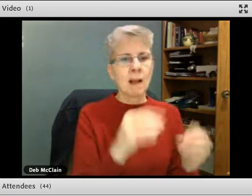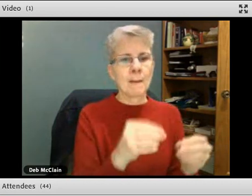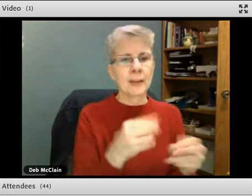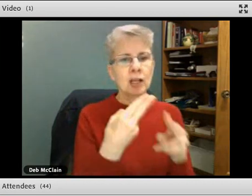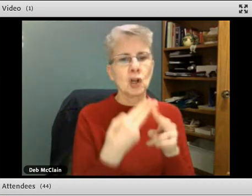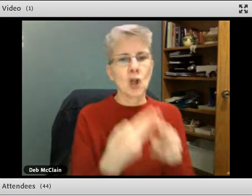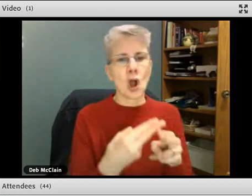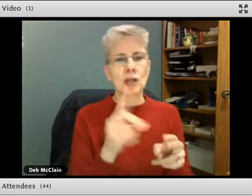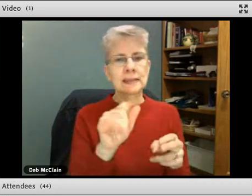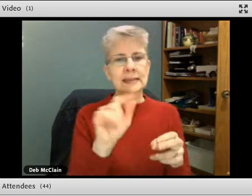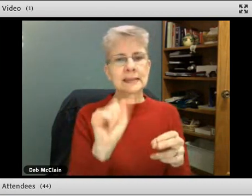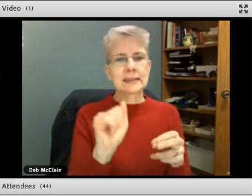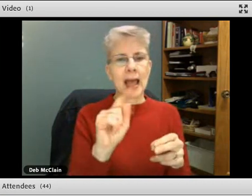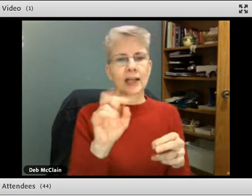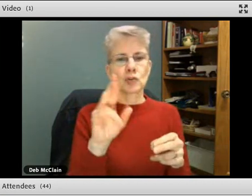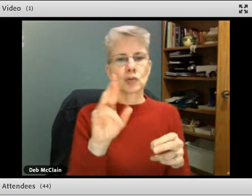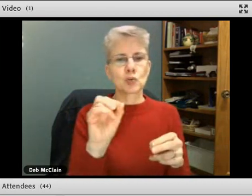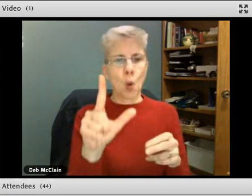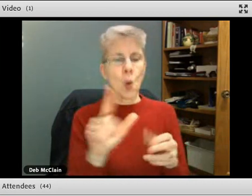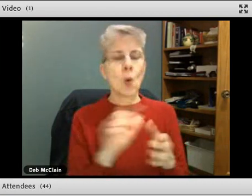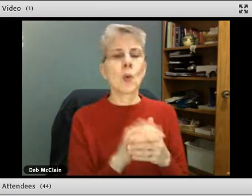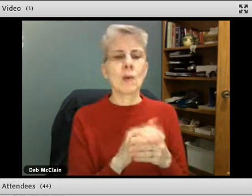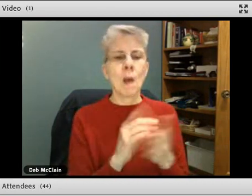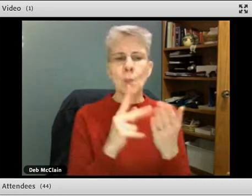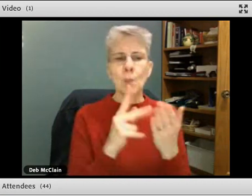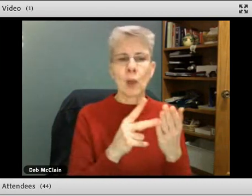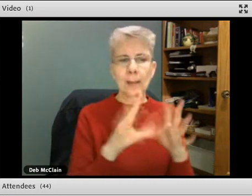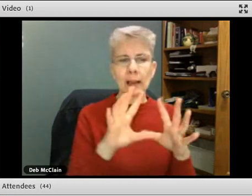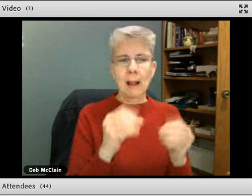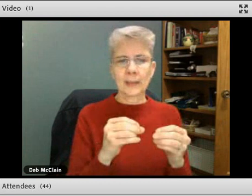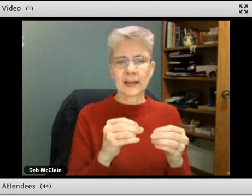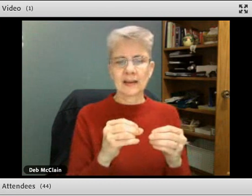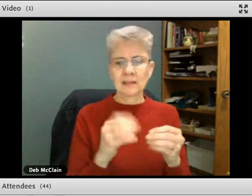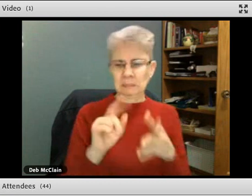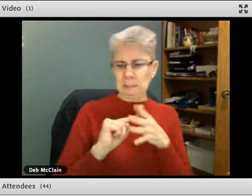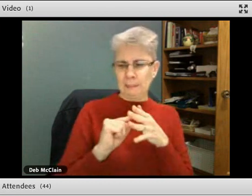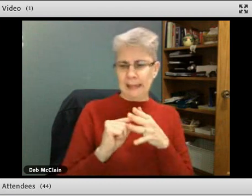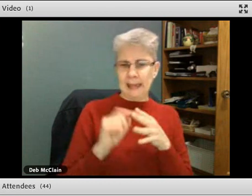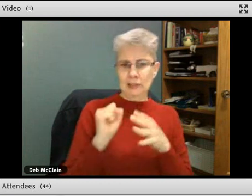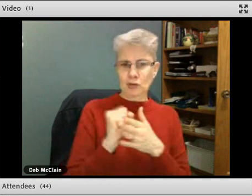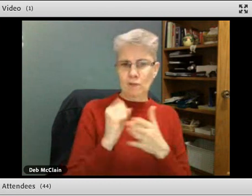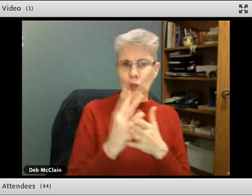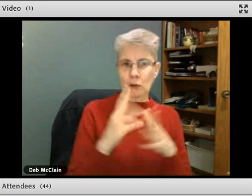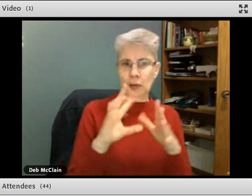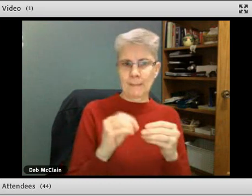a programming company, a very early software company,